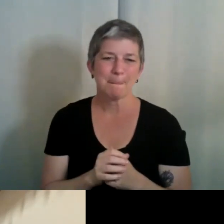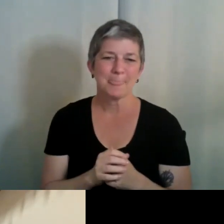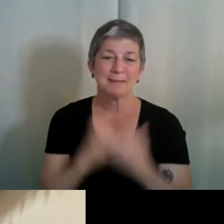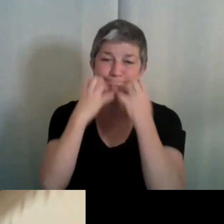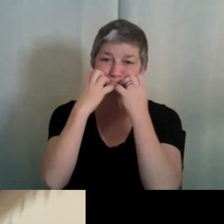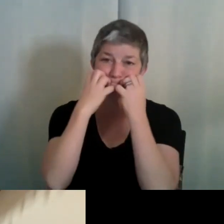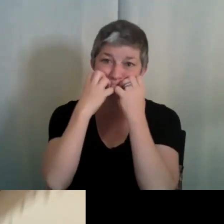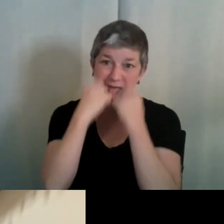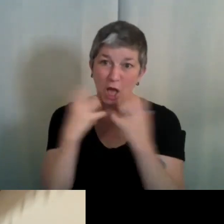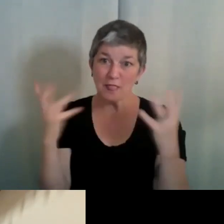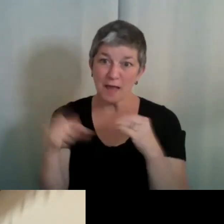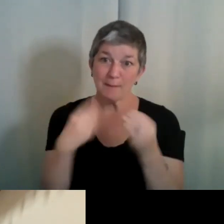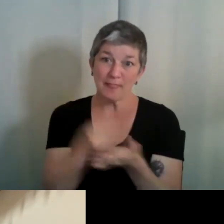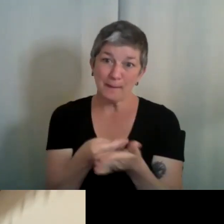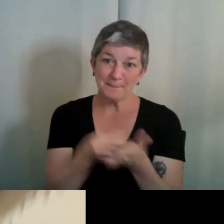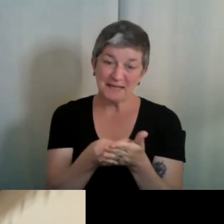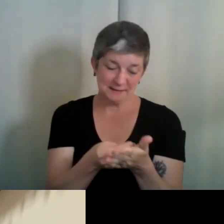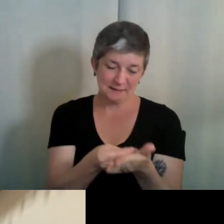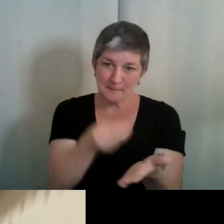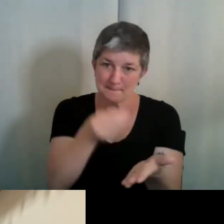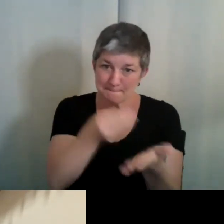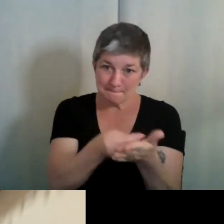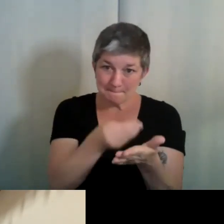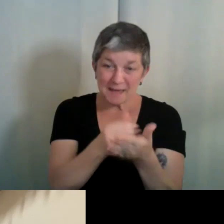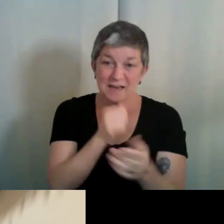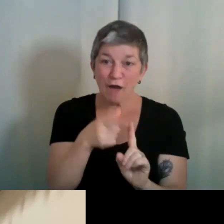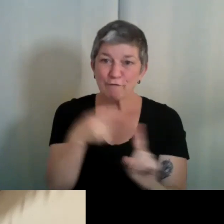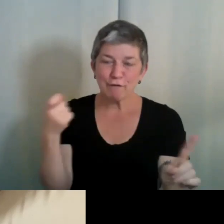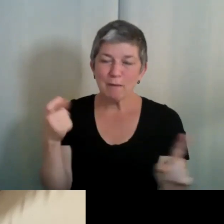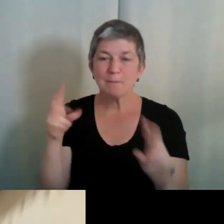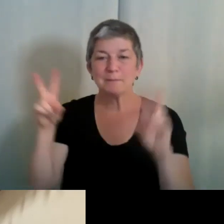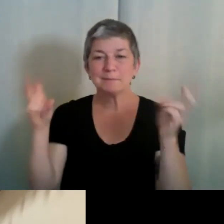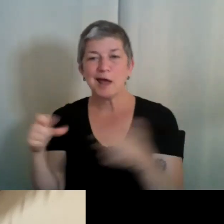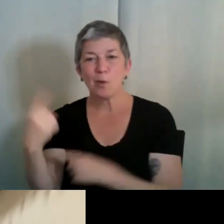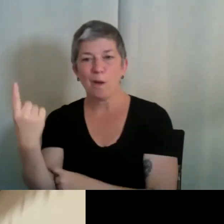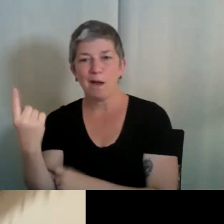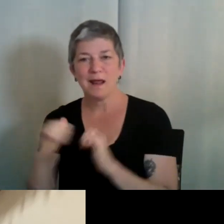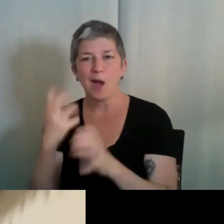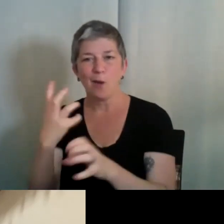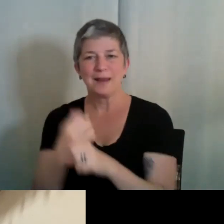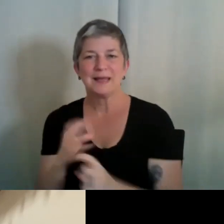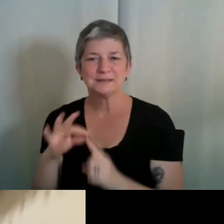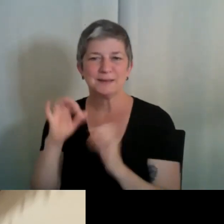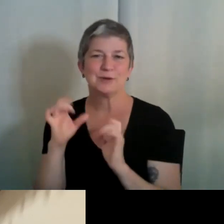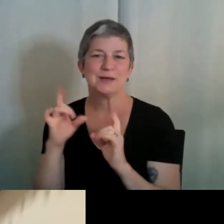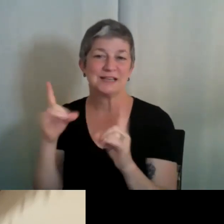money. And the money does not necessarily come from title one, which is how we get special education funding and low income